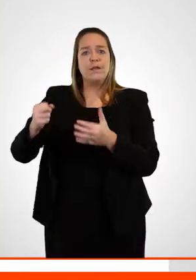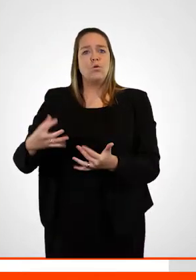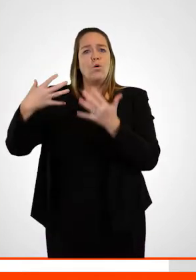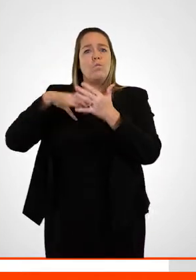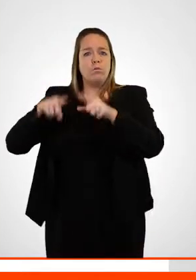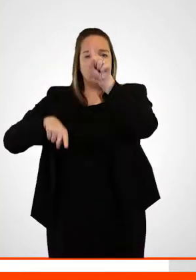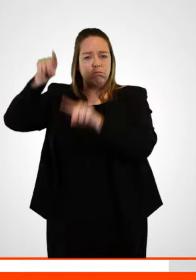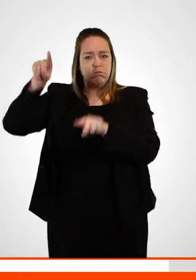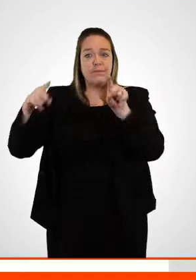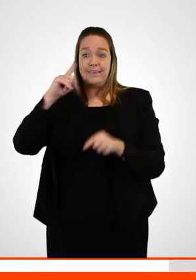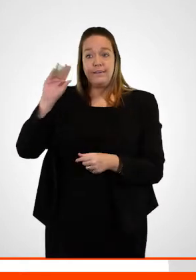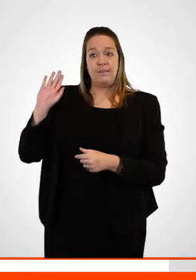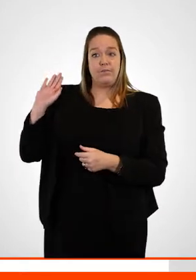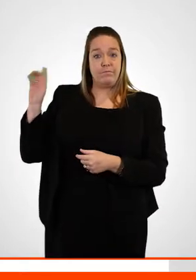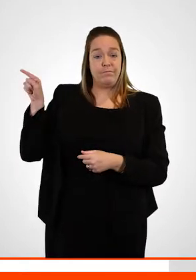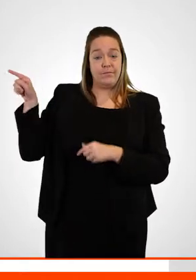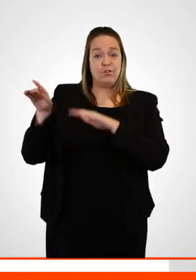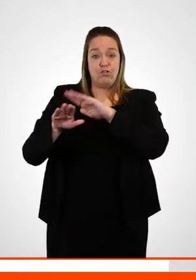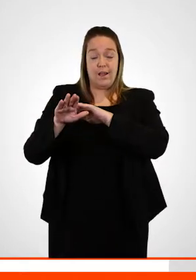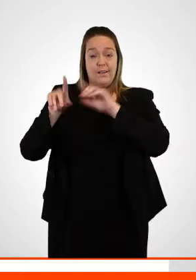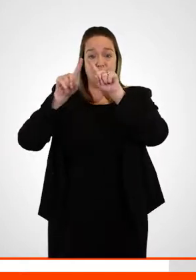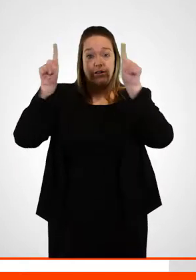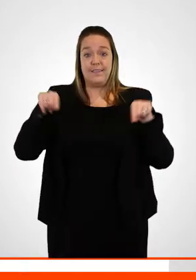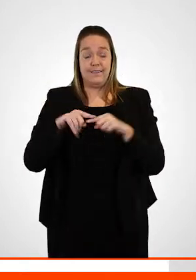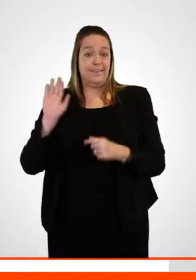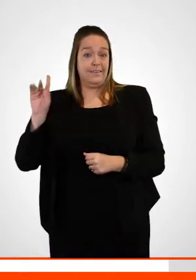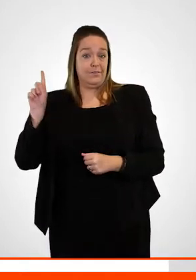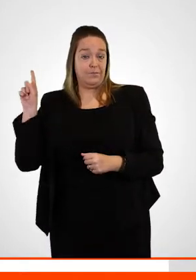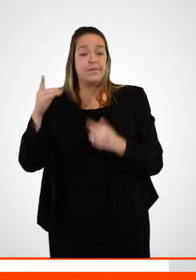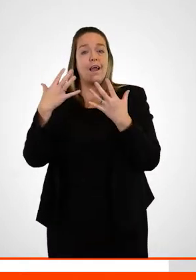If you look to the right of your screen, there's much more variability in the children who use cochlear implants